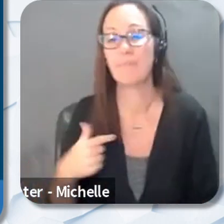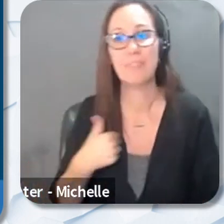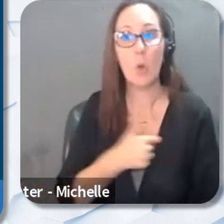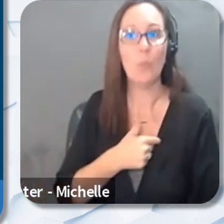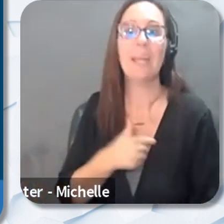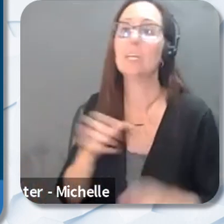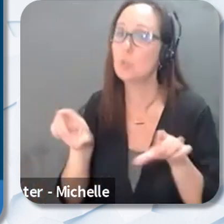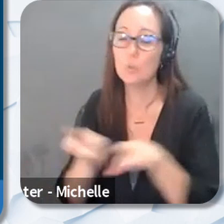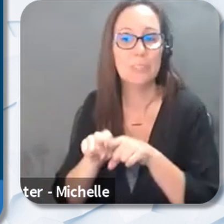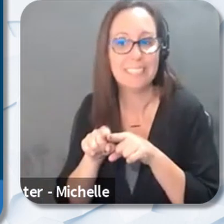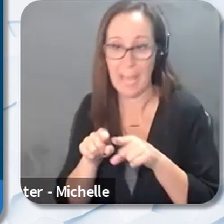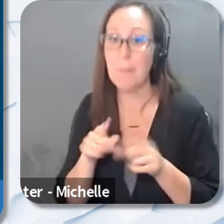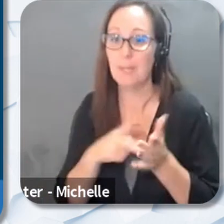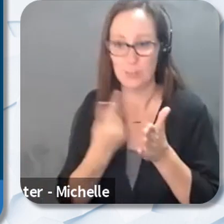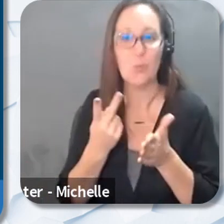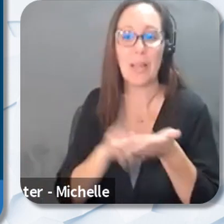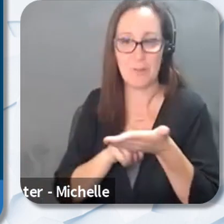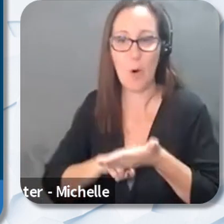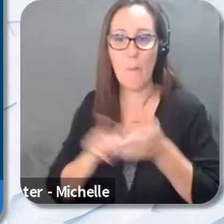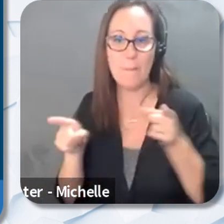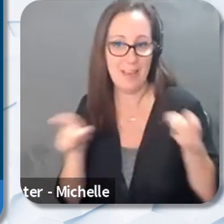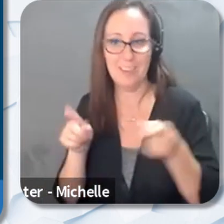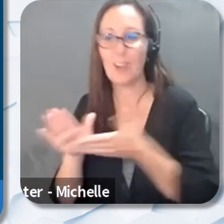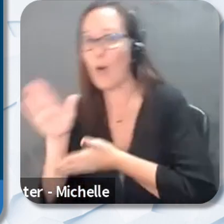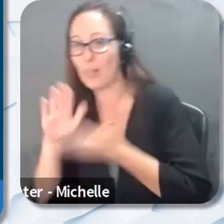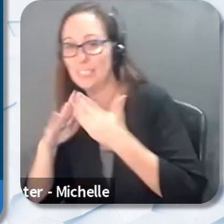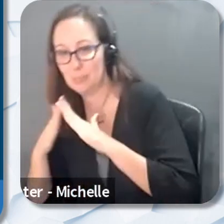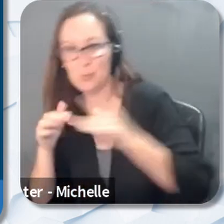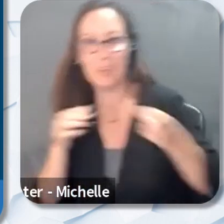doing is the dual enrollment classes with our Community college at our high school so that.